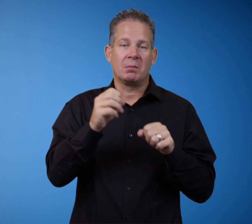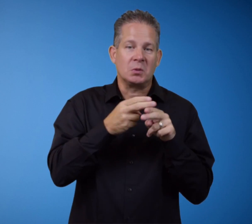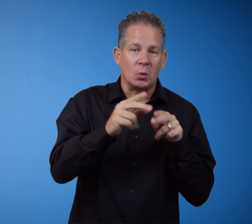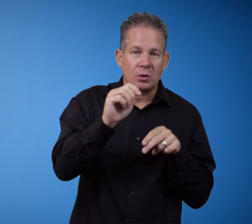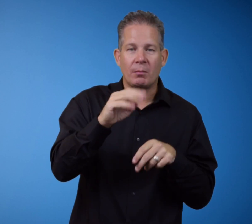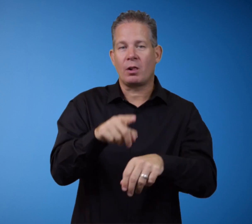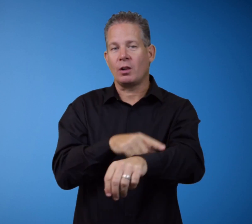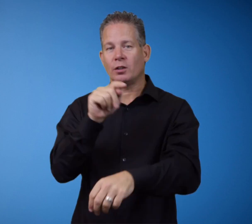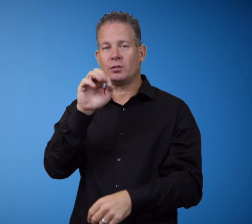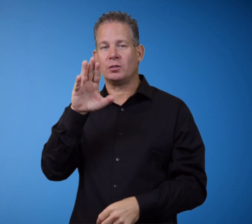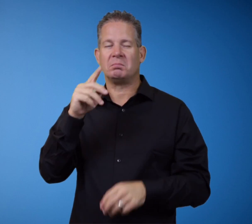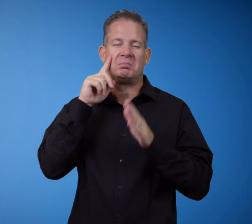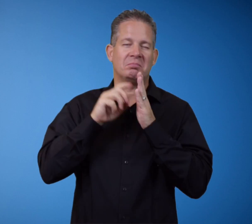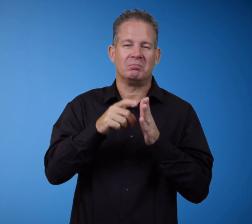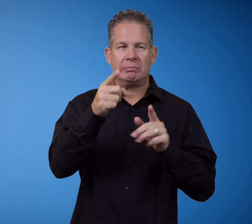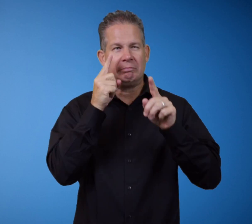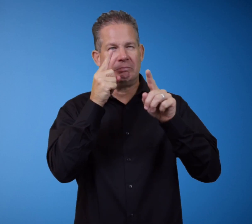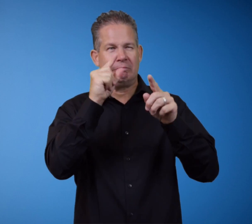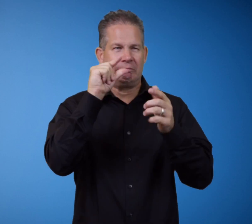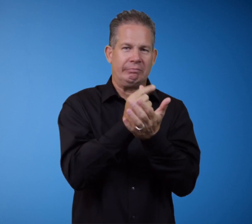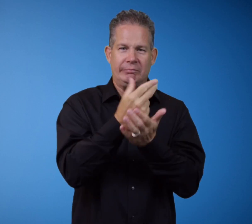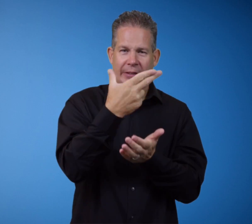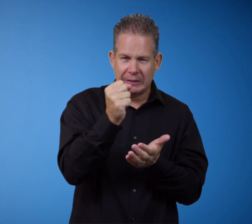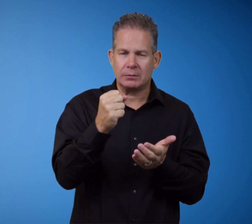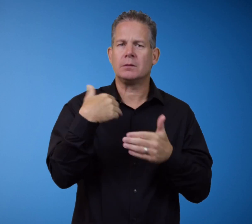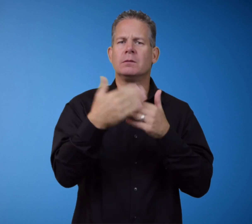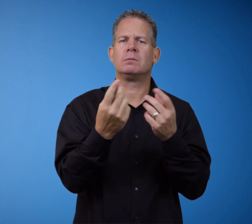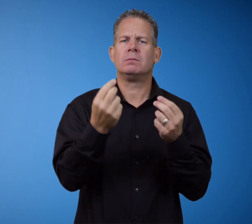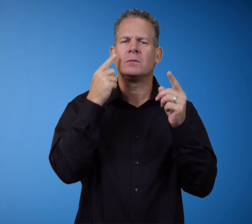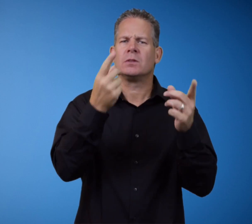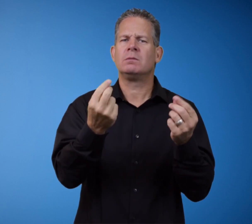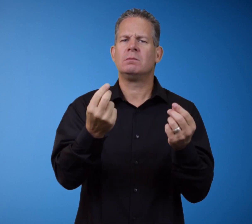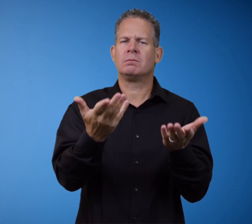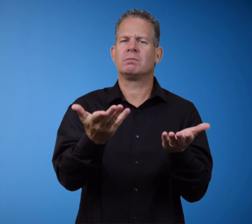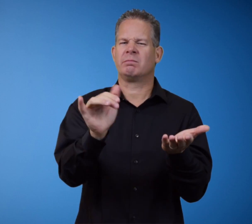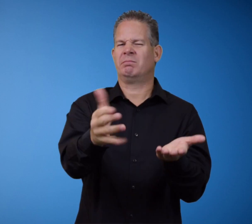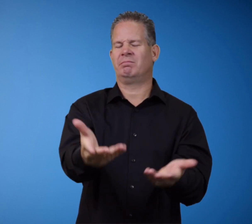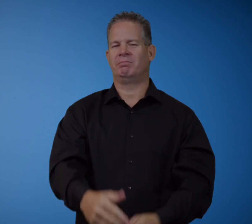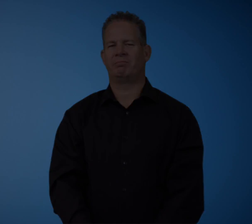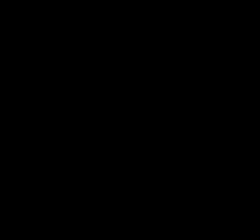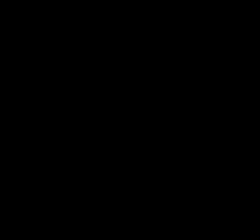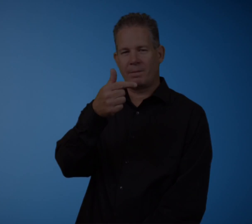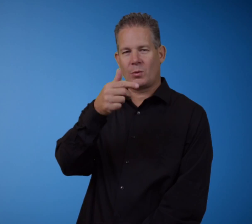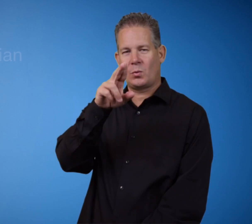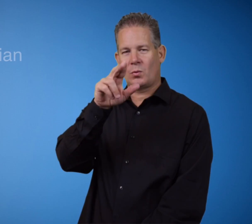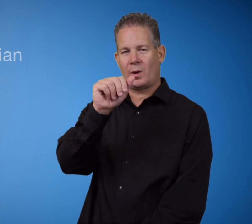This can be short-term or a long-term goal. For example, after you graduate high school, what would you want to do next would be a goal.